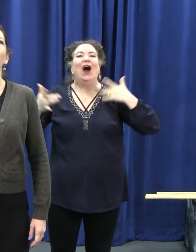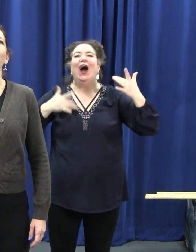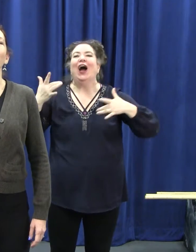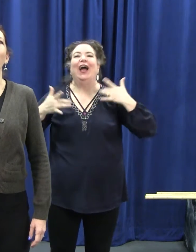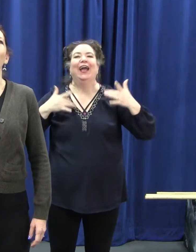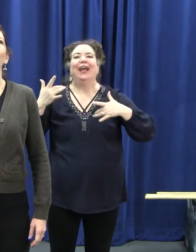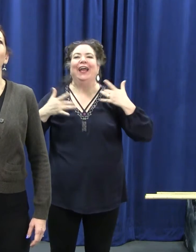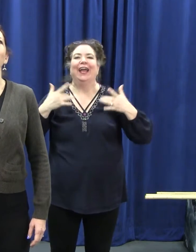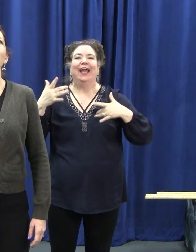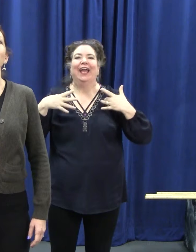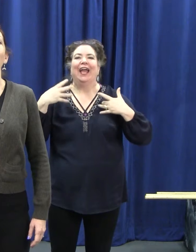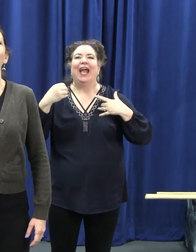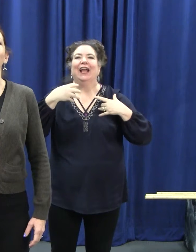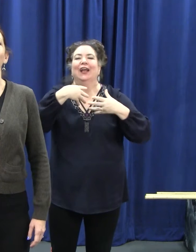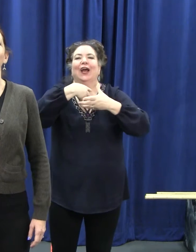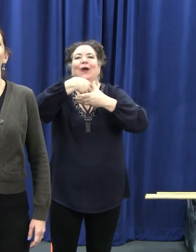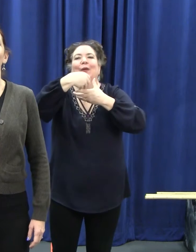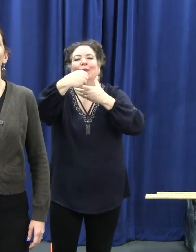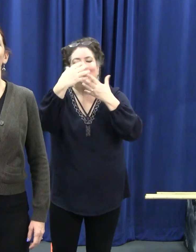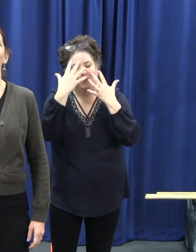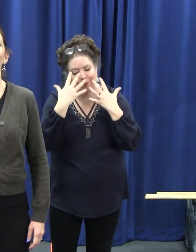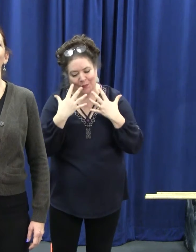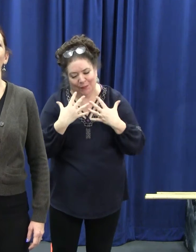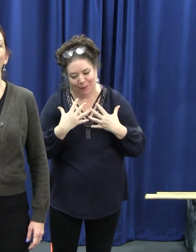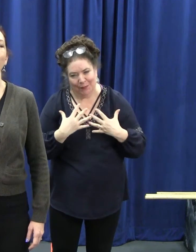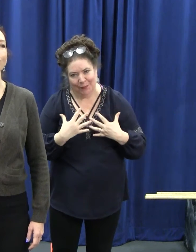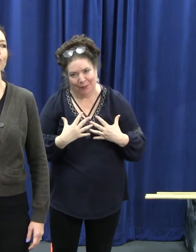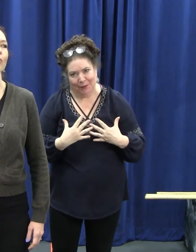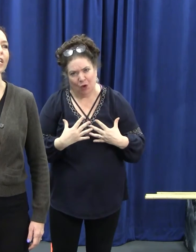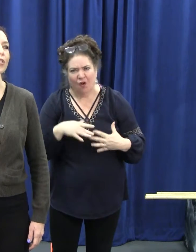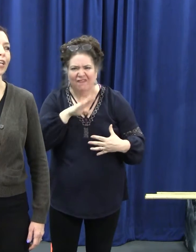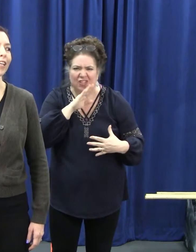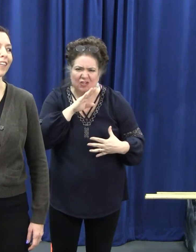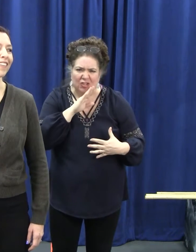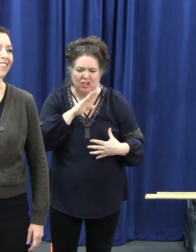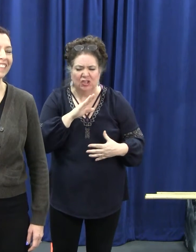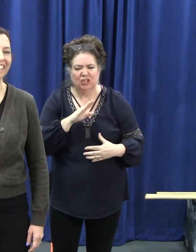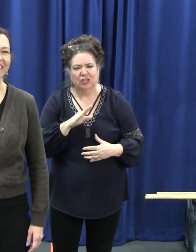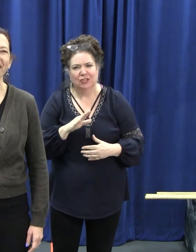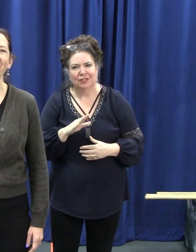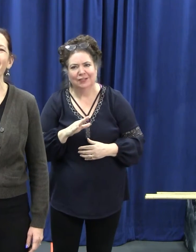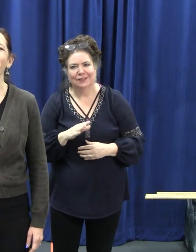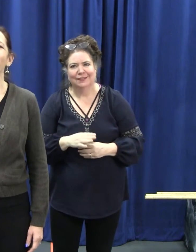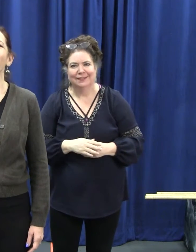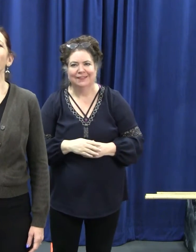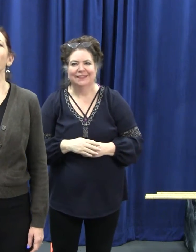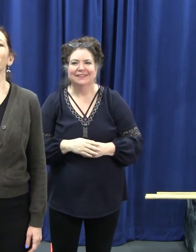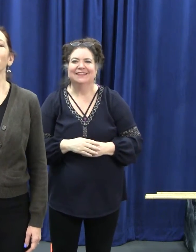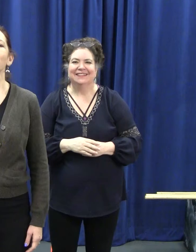breathe out sadness or frustration.